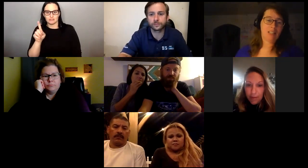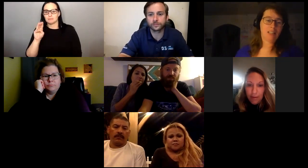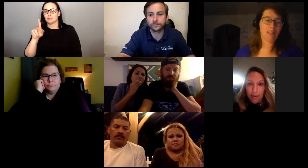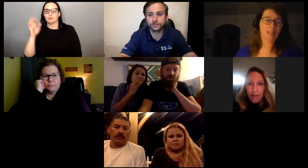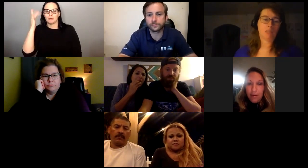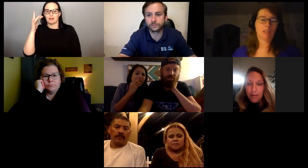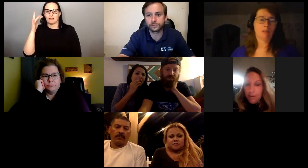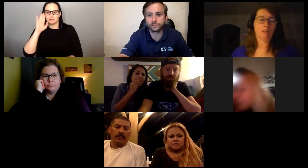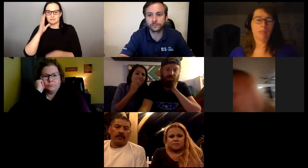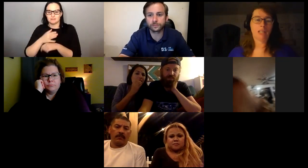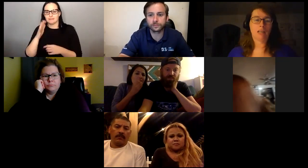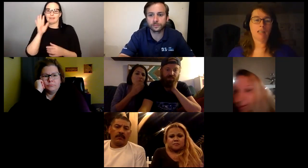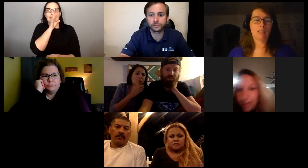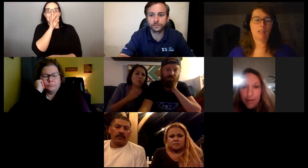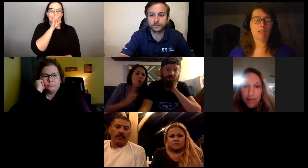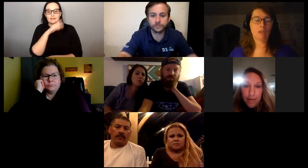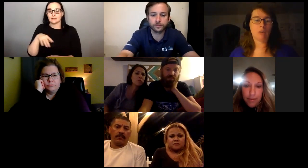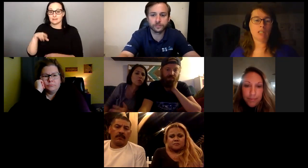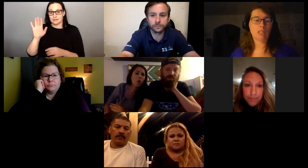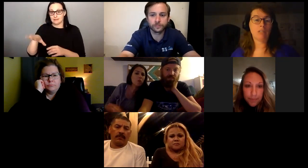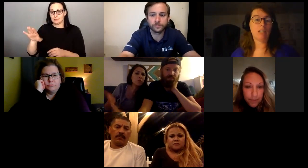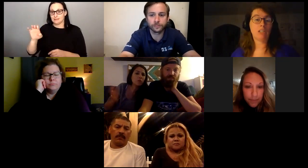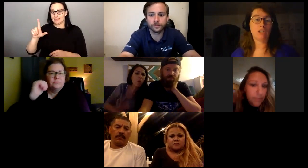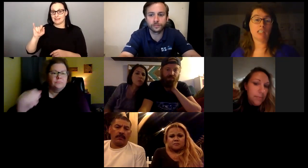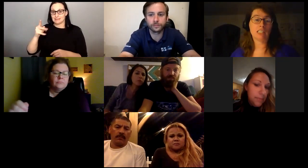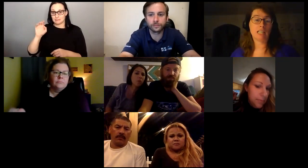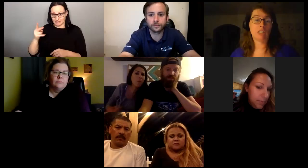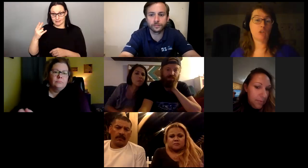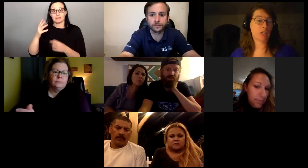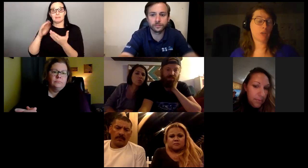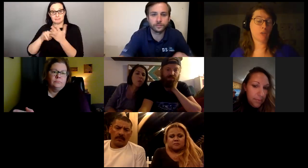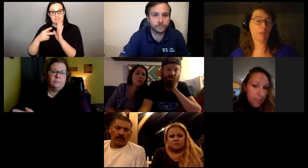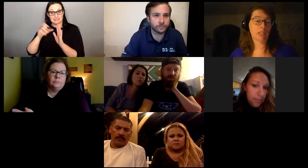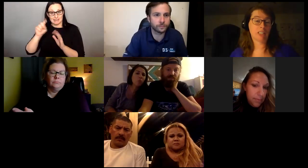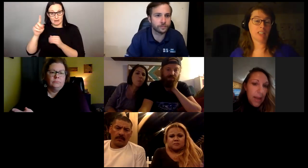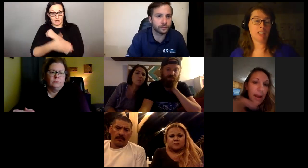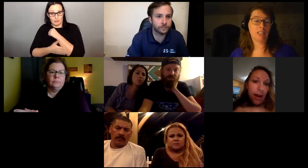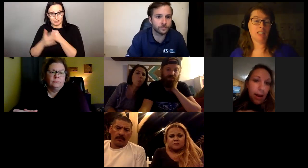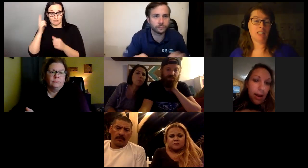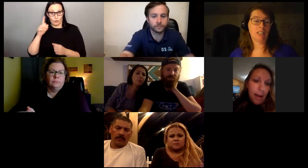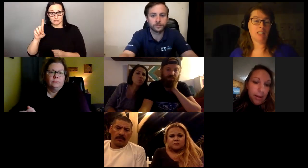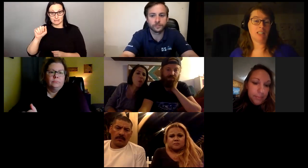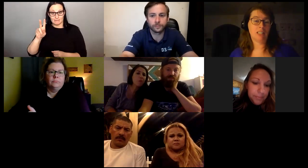elizabeth being at going to davila